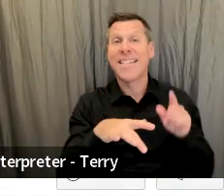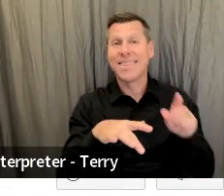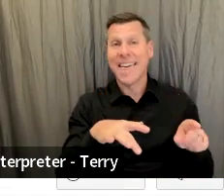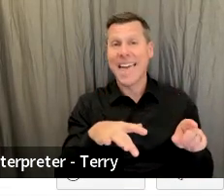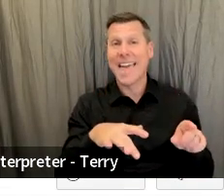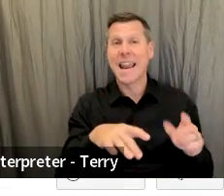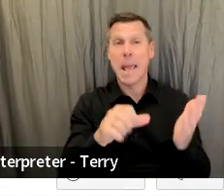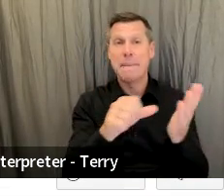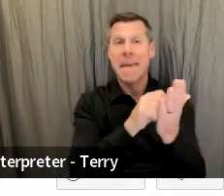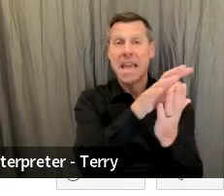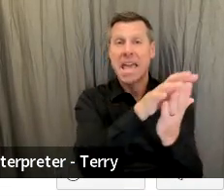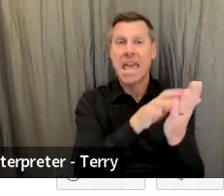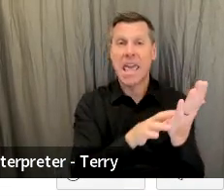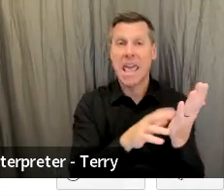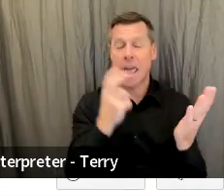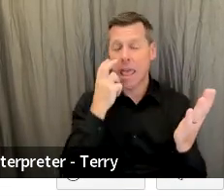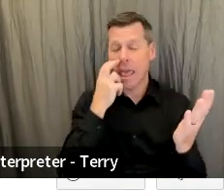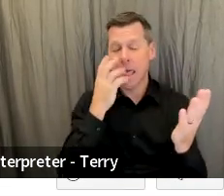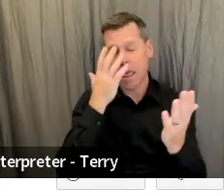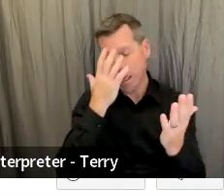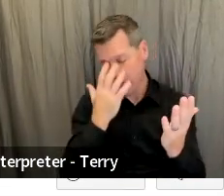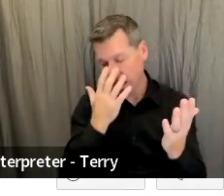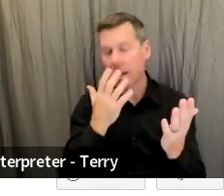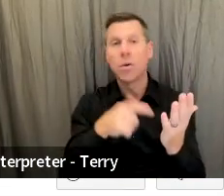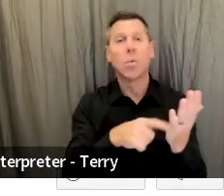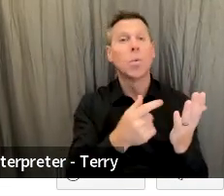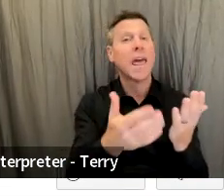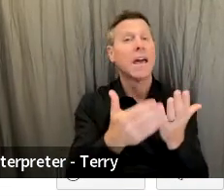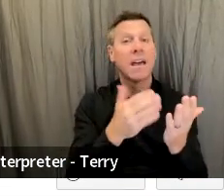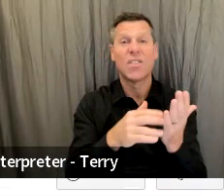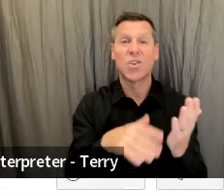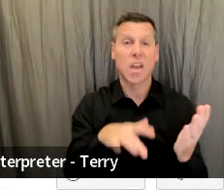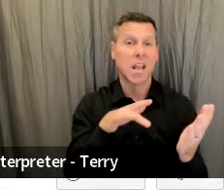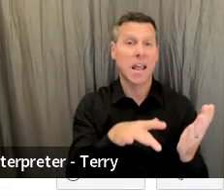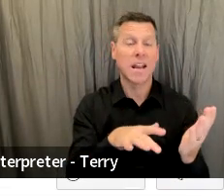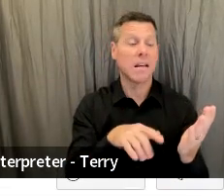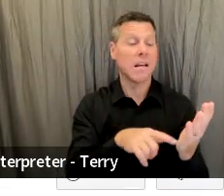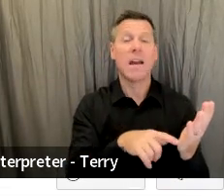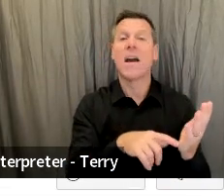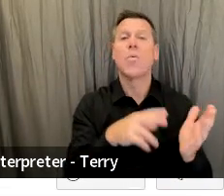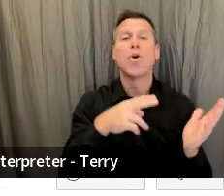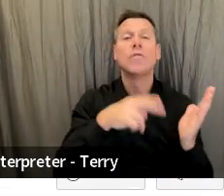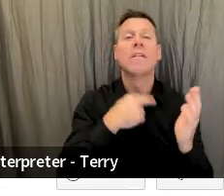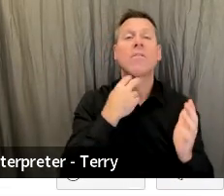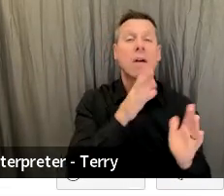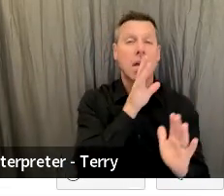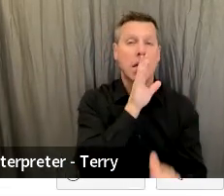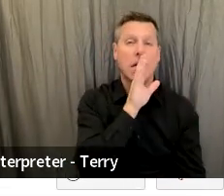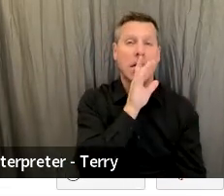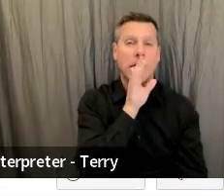And so if you're worried about what does your page look like, I highly recommend what does this look like to a student who's using a screen reader?